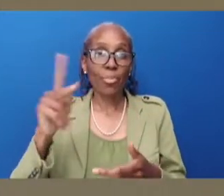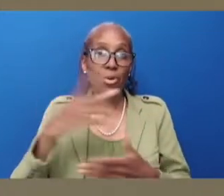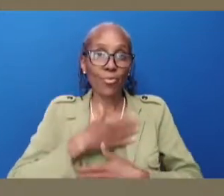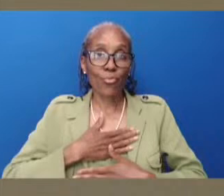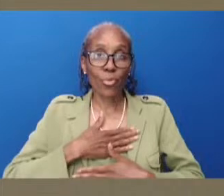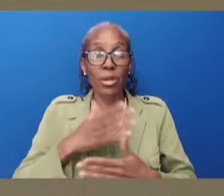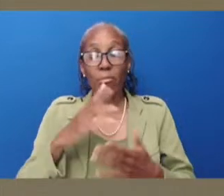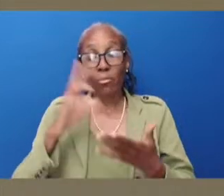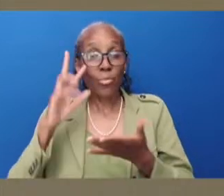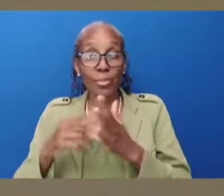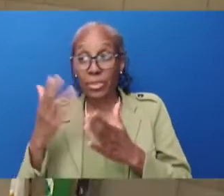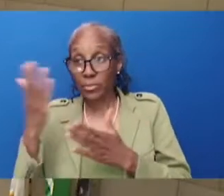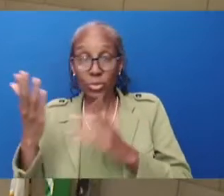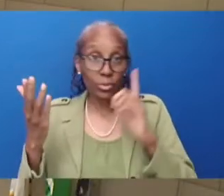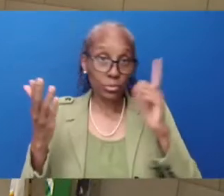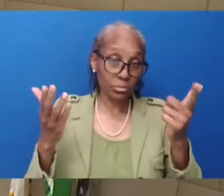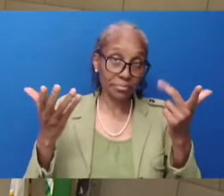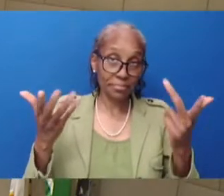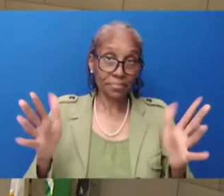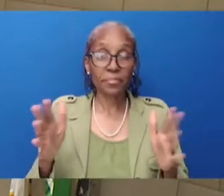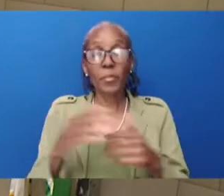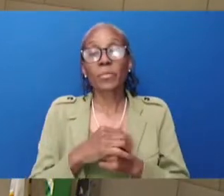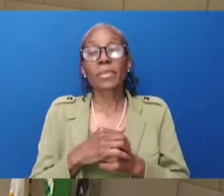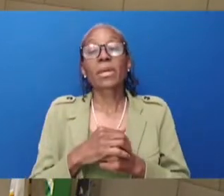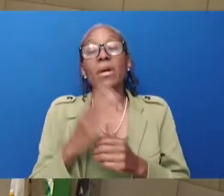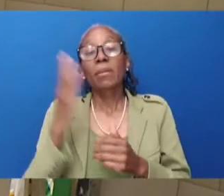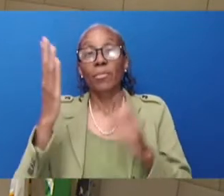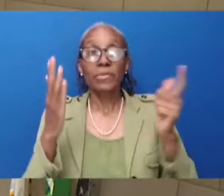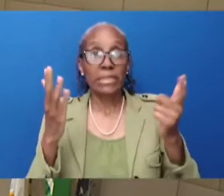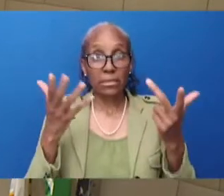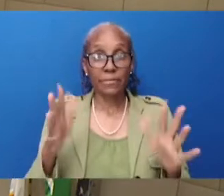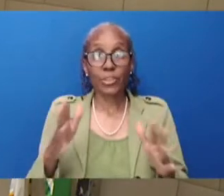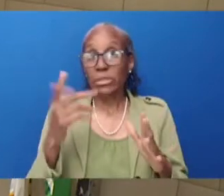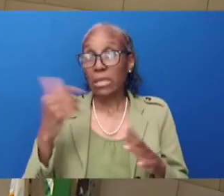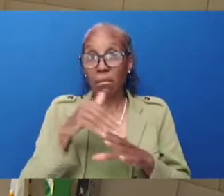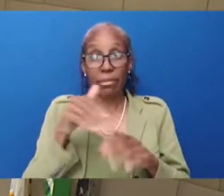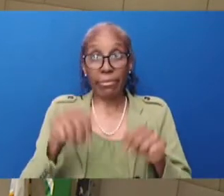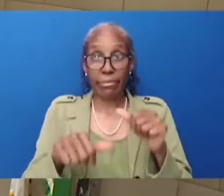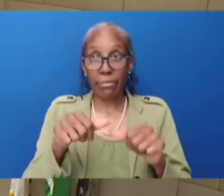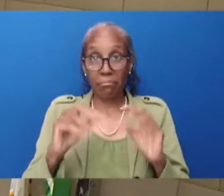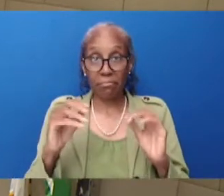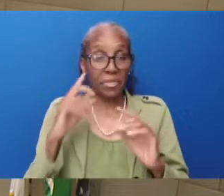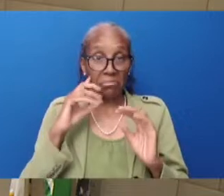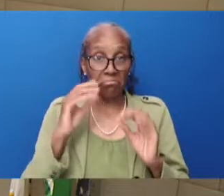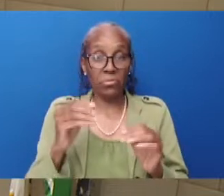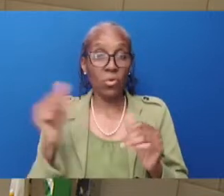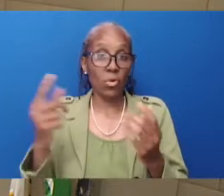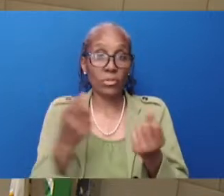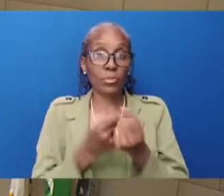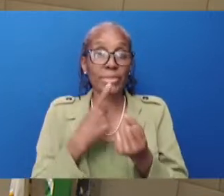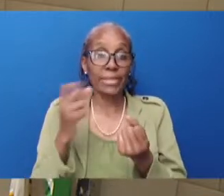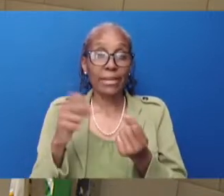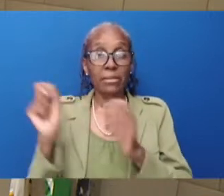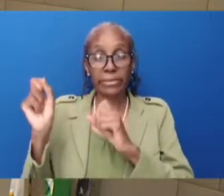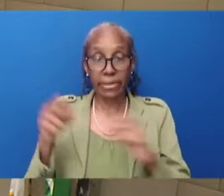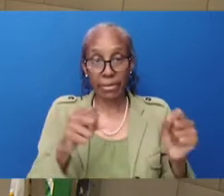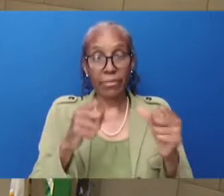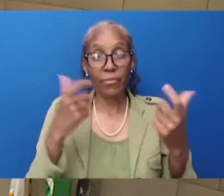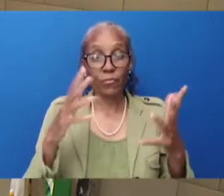PRICE OF $7 MILLION FOR PARKS AND REC PURPOSES. IS THERE SUCH A MOTION? SO MOVED. SECOND.